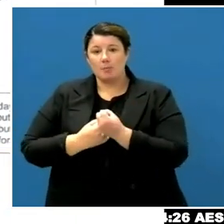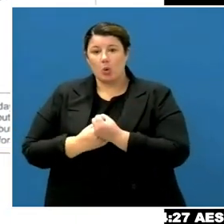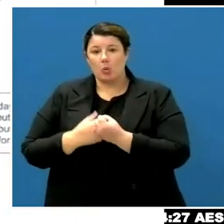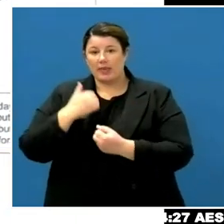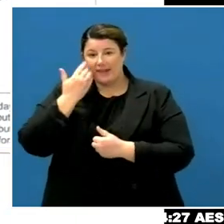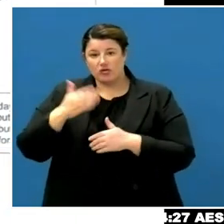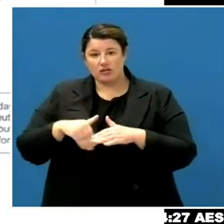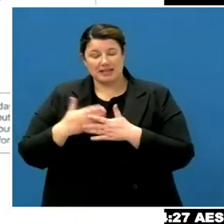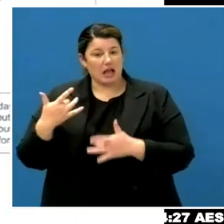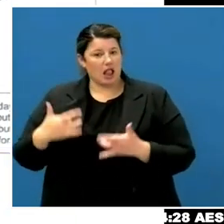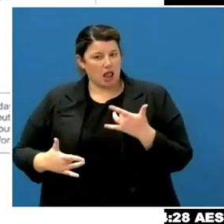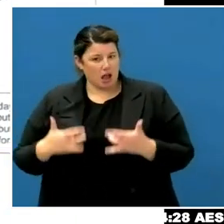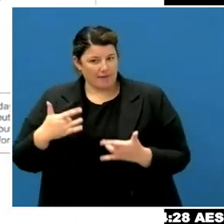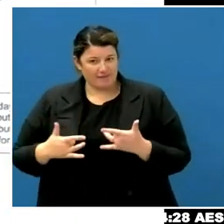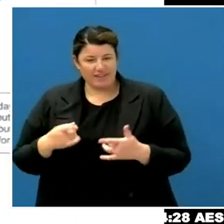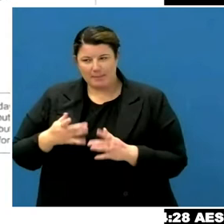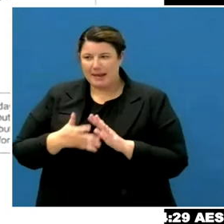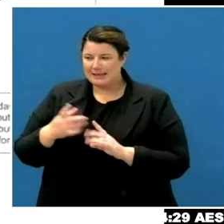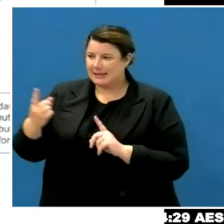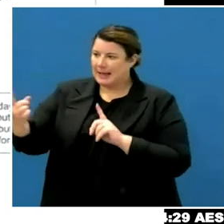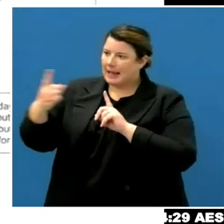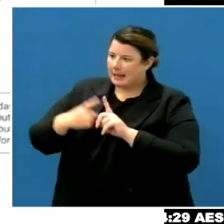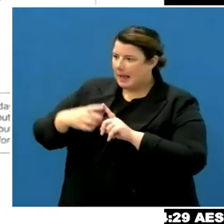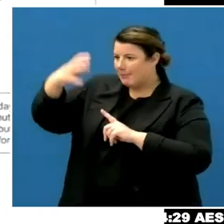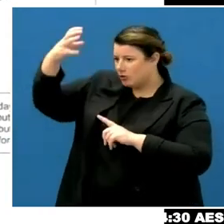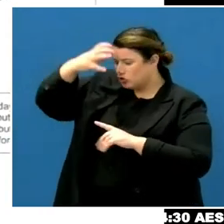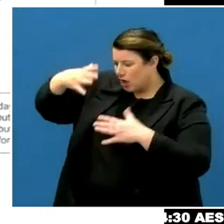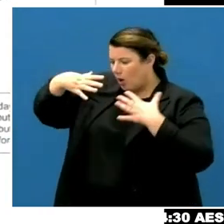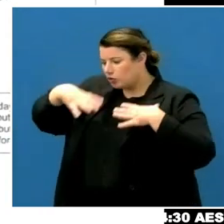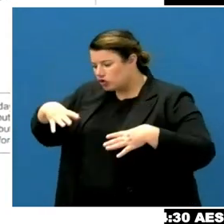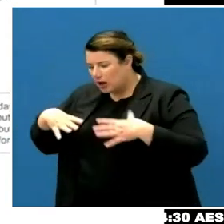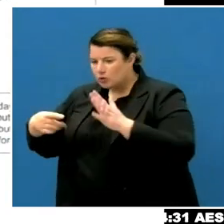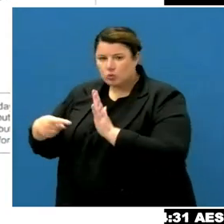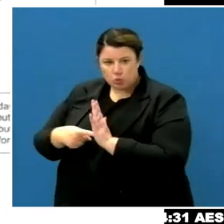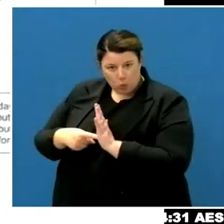Is that personal care, is that what you understood? Yes. MR FOGARTY: And then under that: